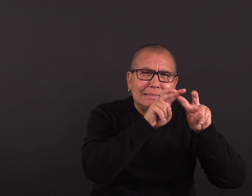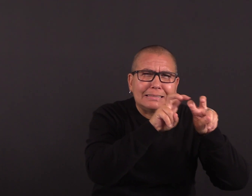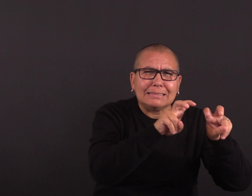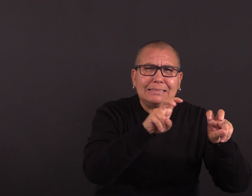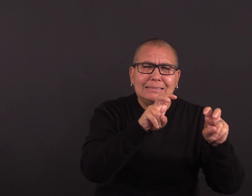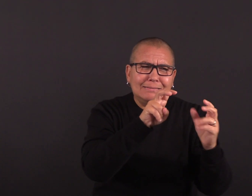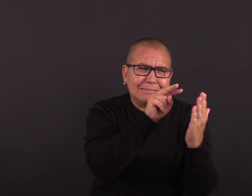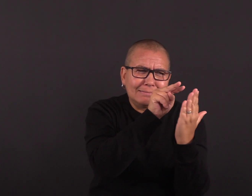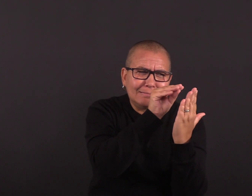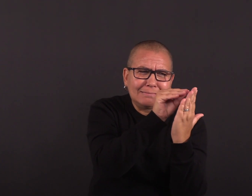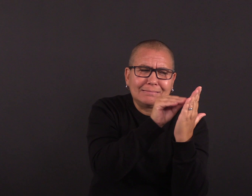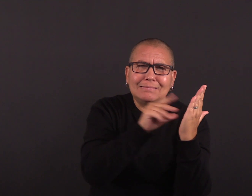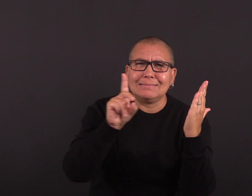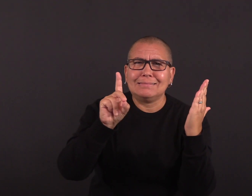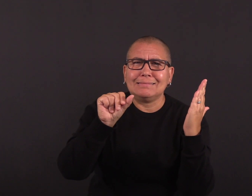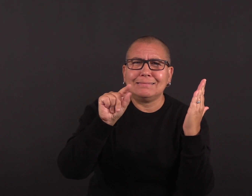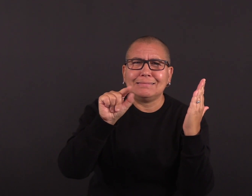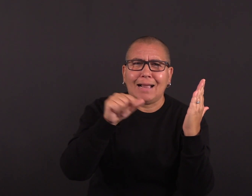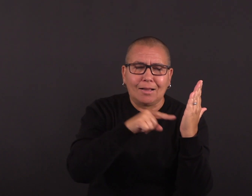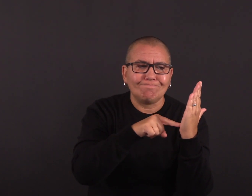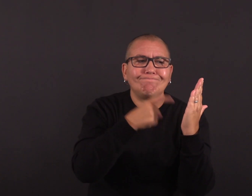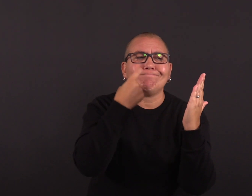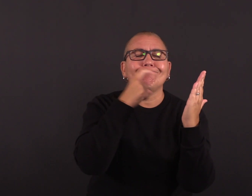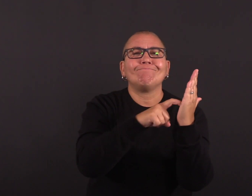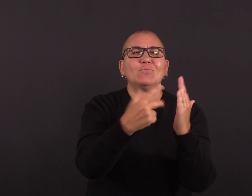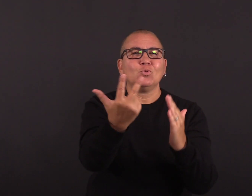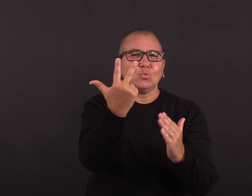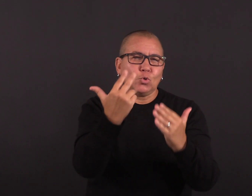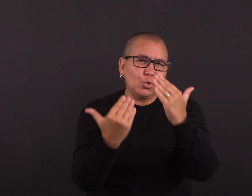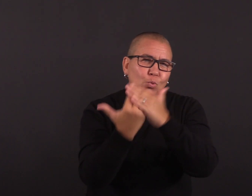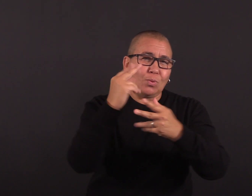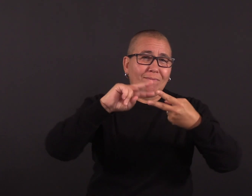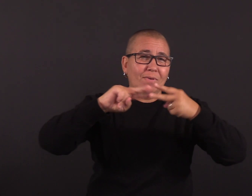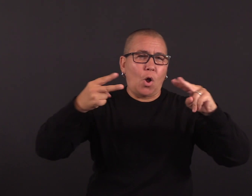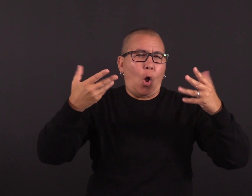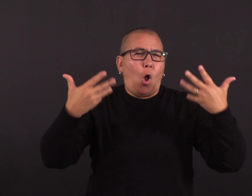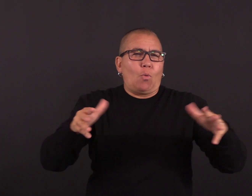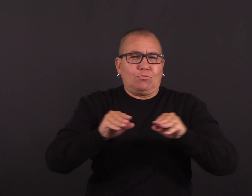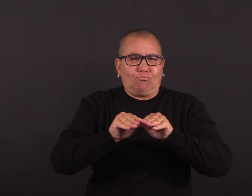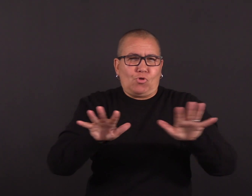Health authorities say they're closely tracking the spread of three new COVID-19